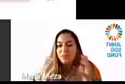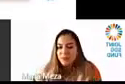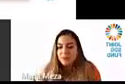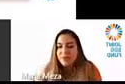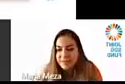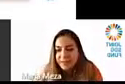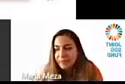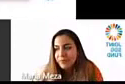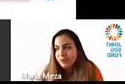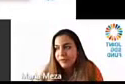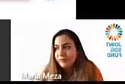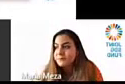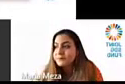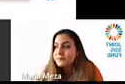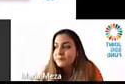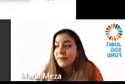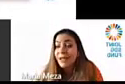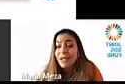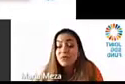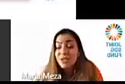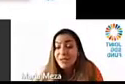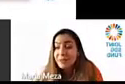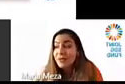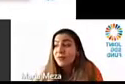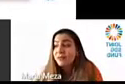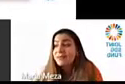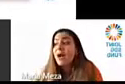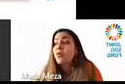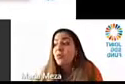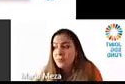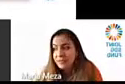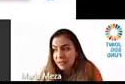do an interesting project for you. Those have to go back to an